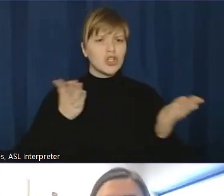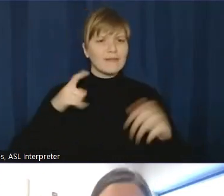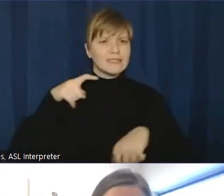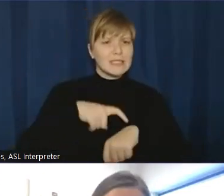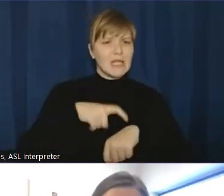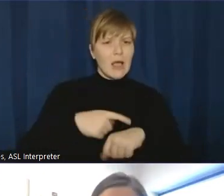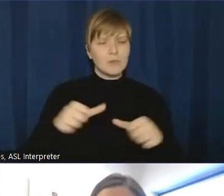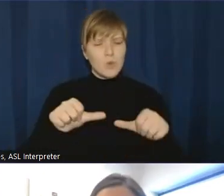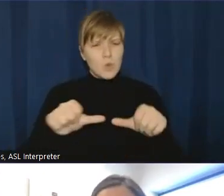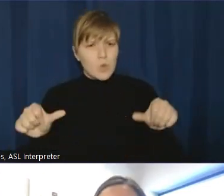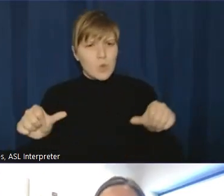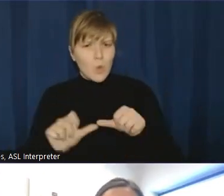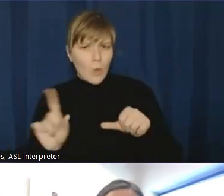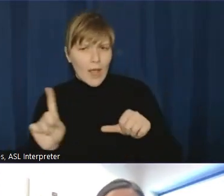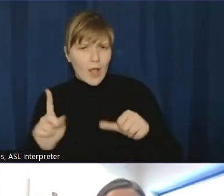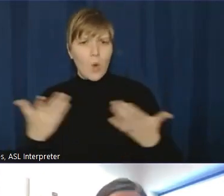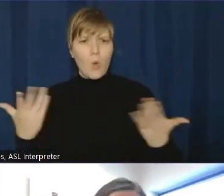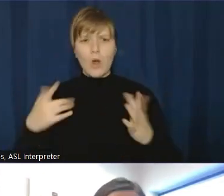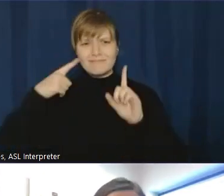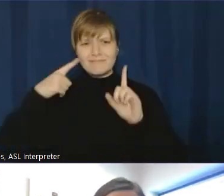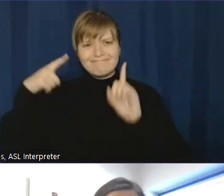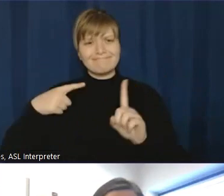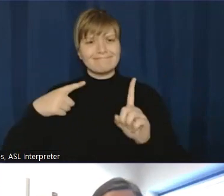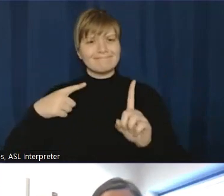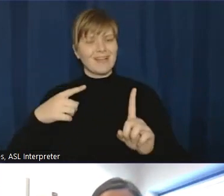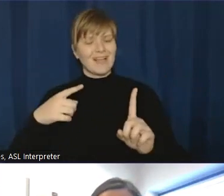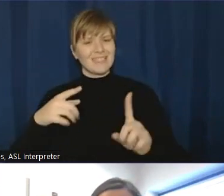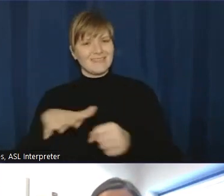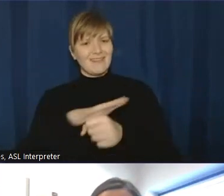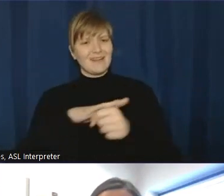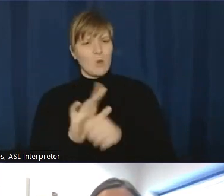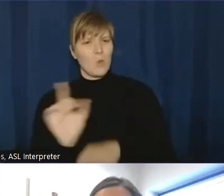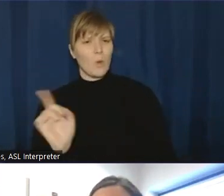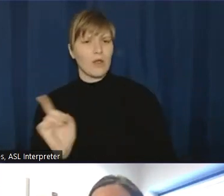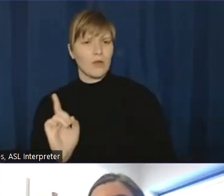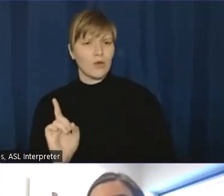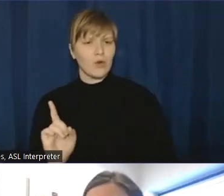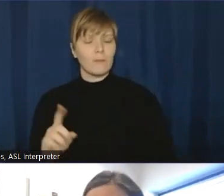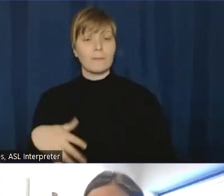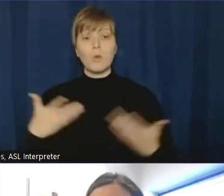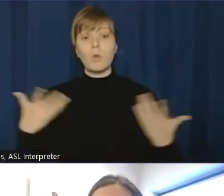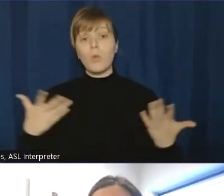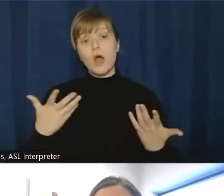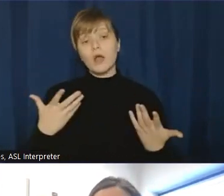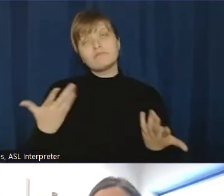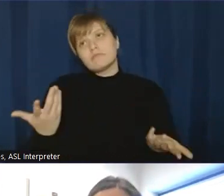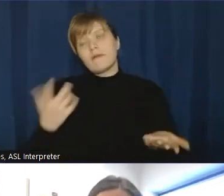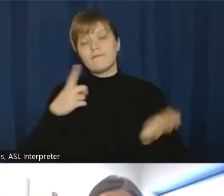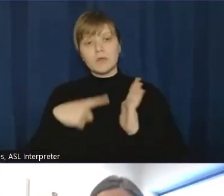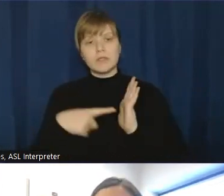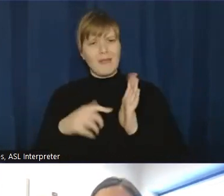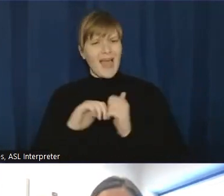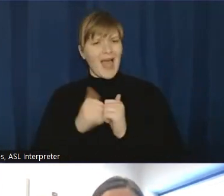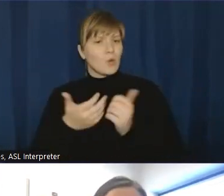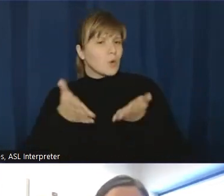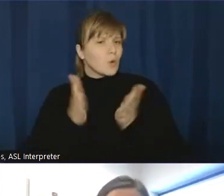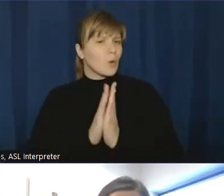destinations people are trying to get to? How are people going to request rides?” There’s a variety